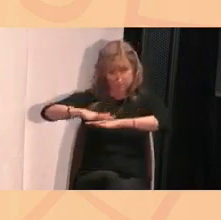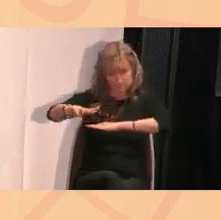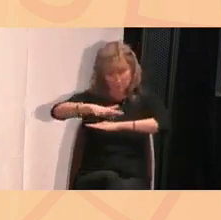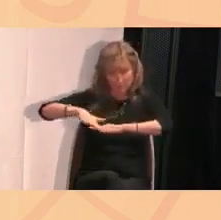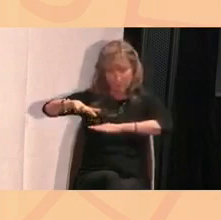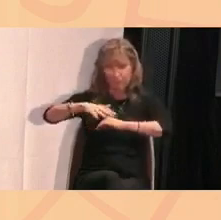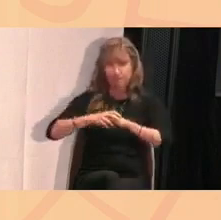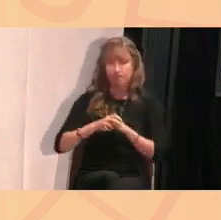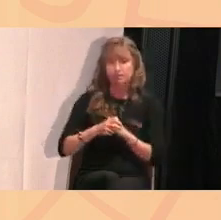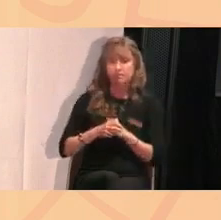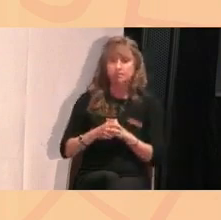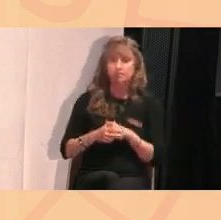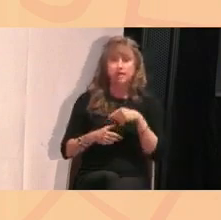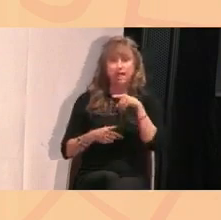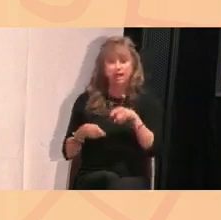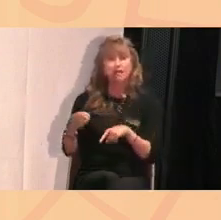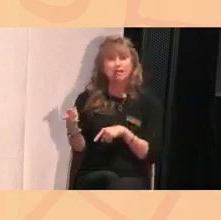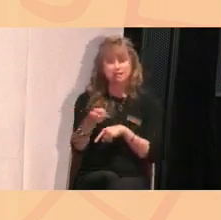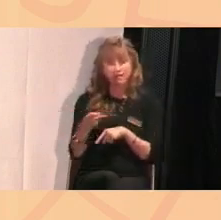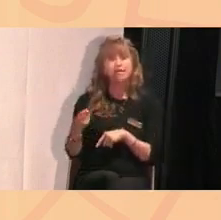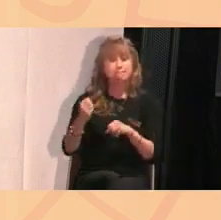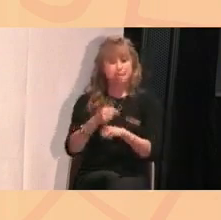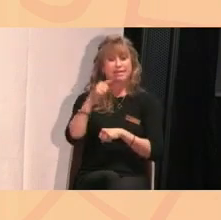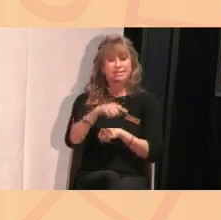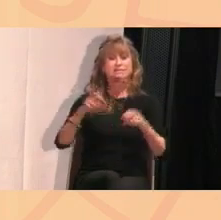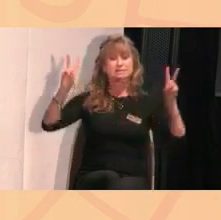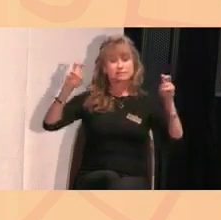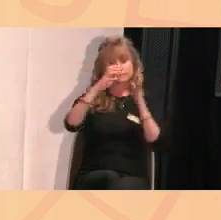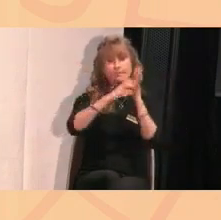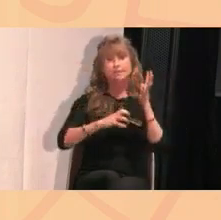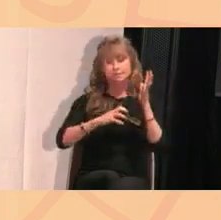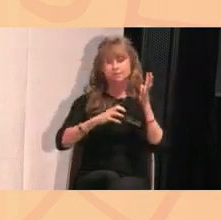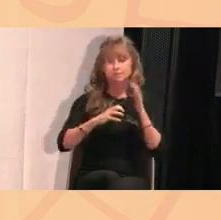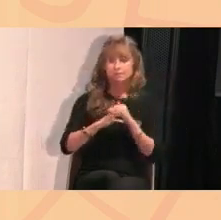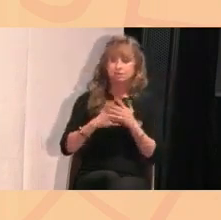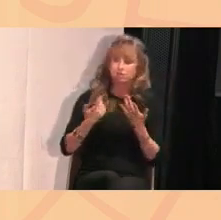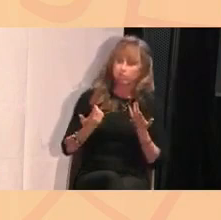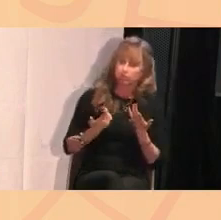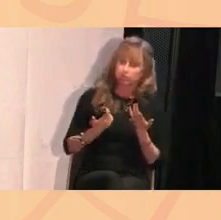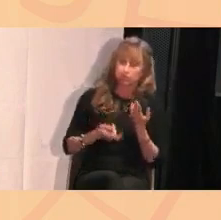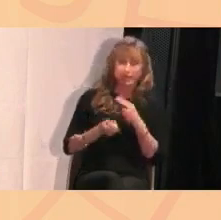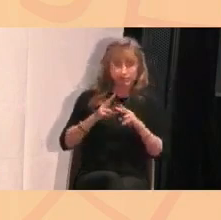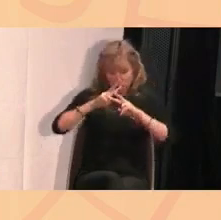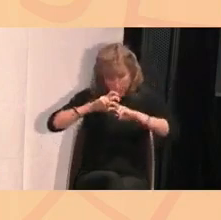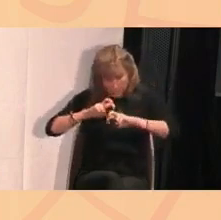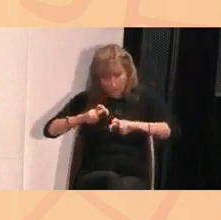And so we had an Aboriginal voice, an Aboriginal person associated with that site,